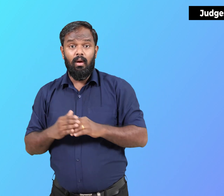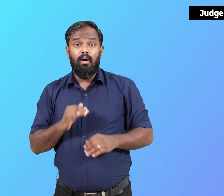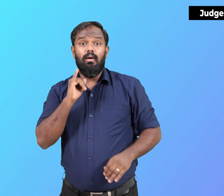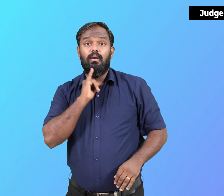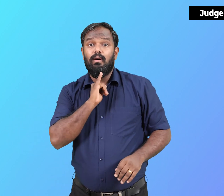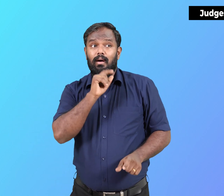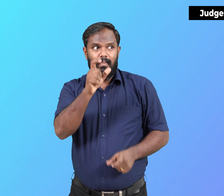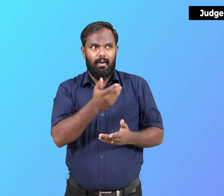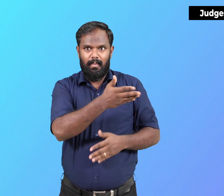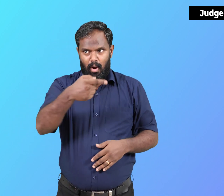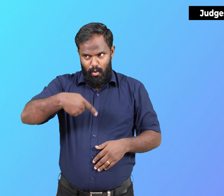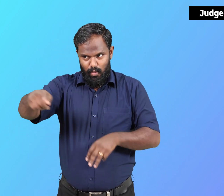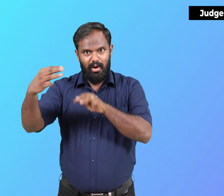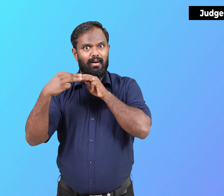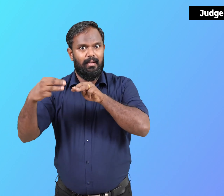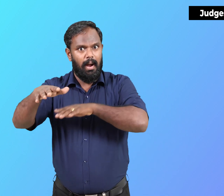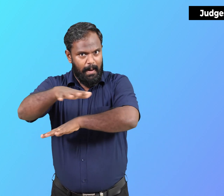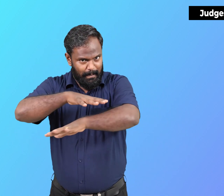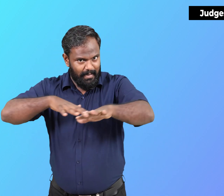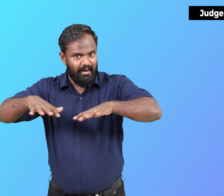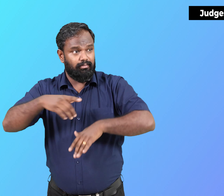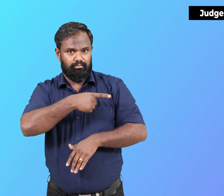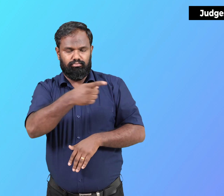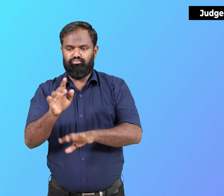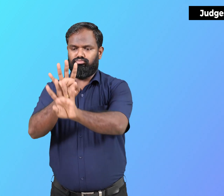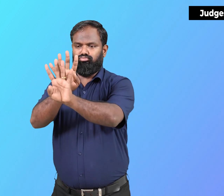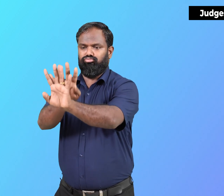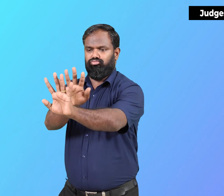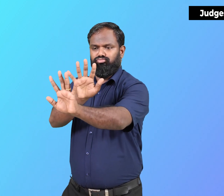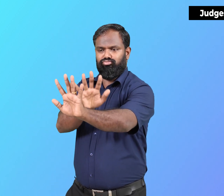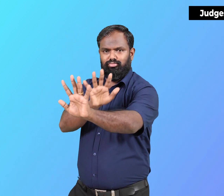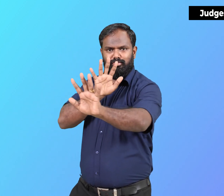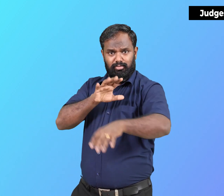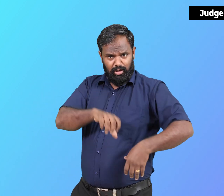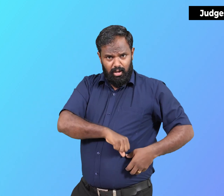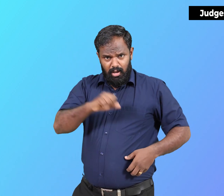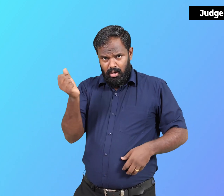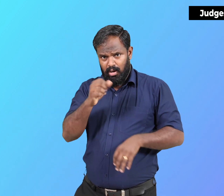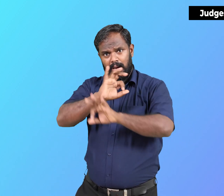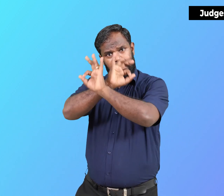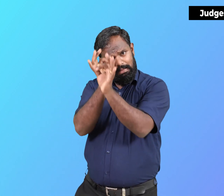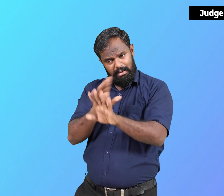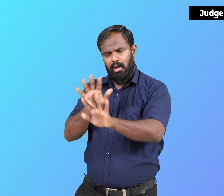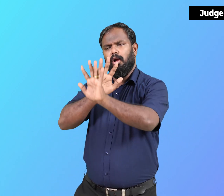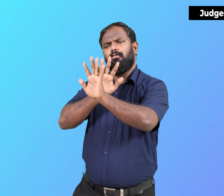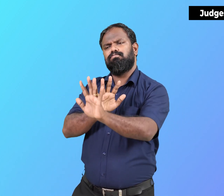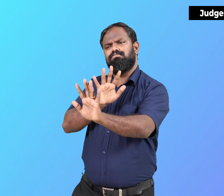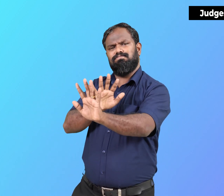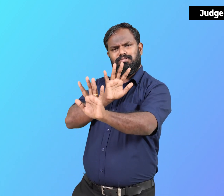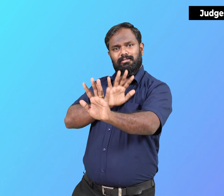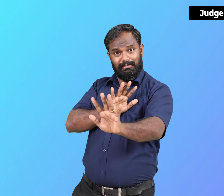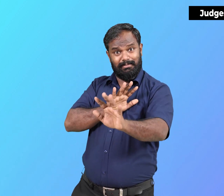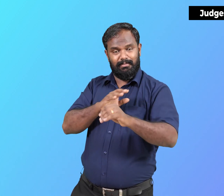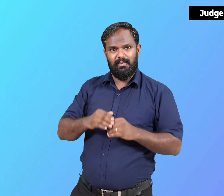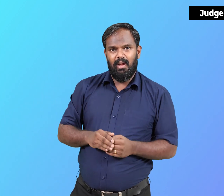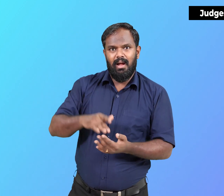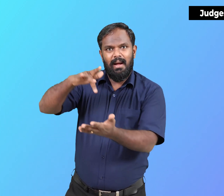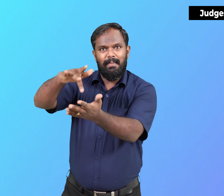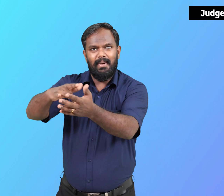Then the army of Israel took their positions for battle against the army of Benjamin at the city of Gibeah.